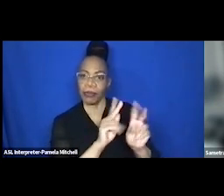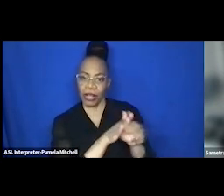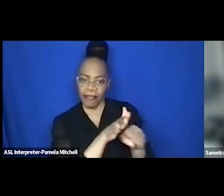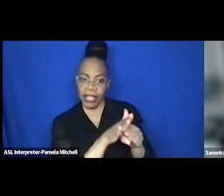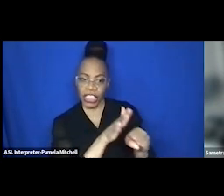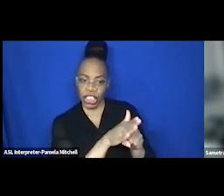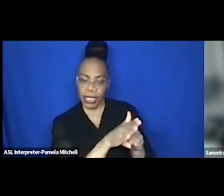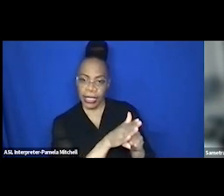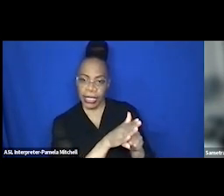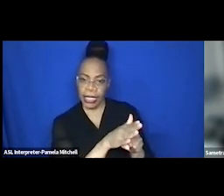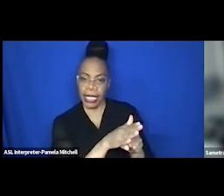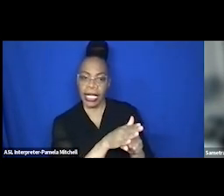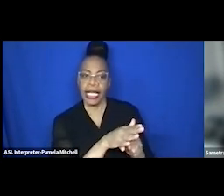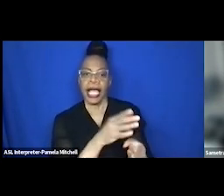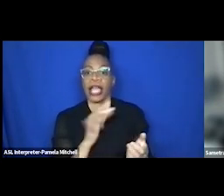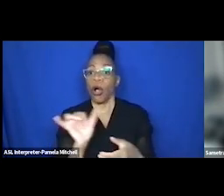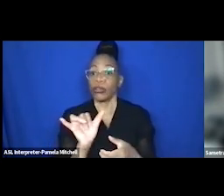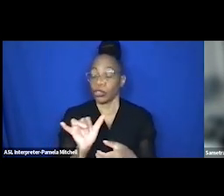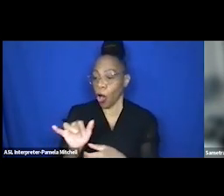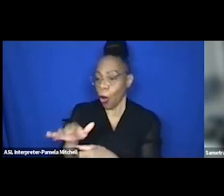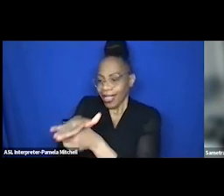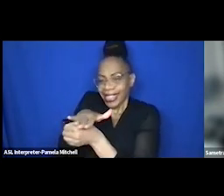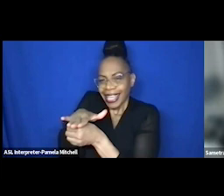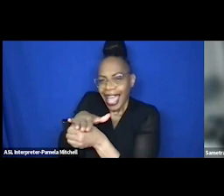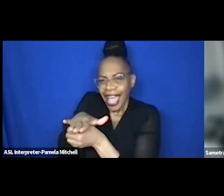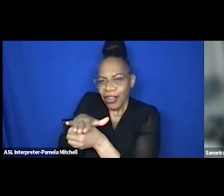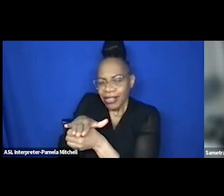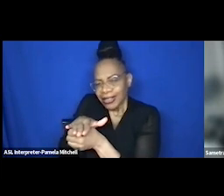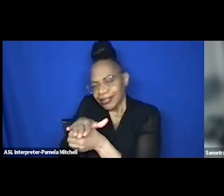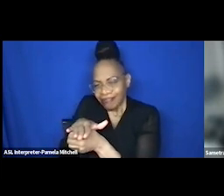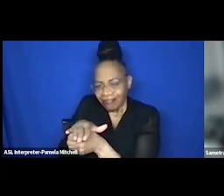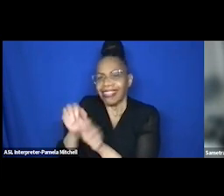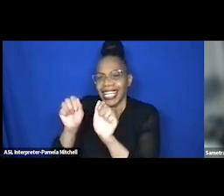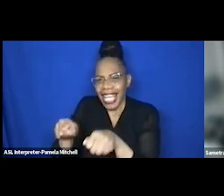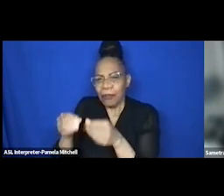But also where are some of the areas in which there could be more thought behind it